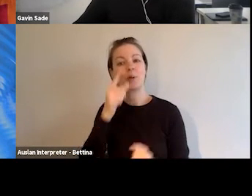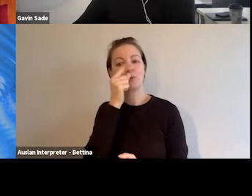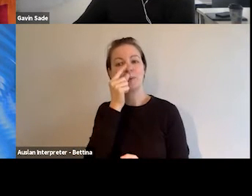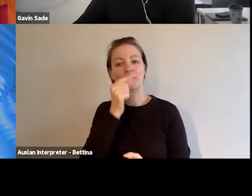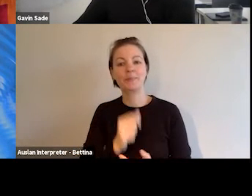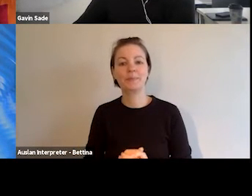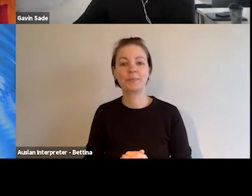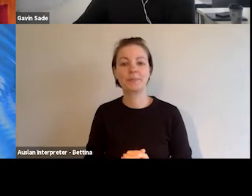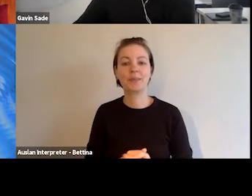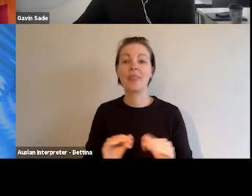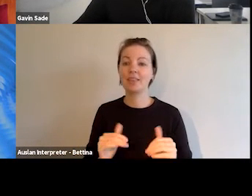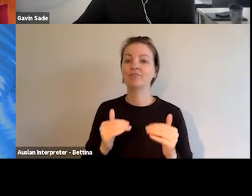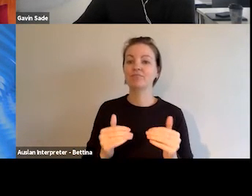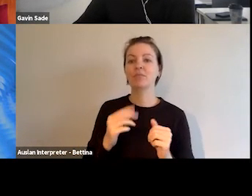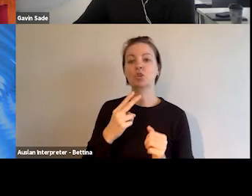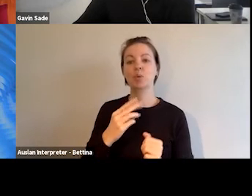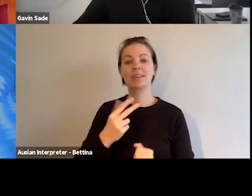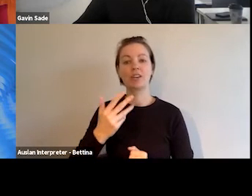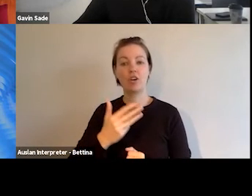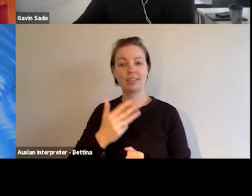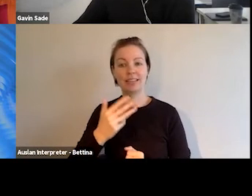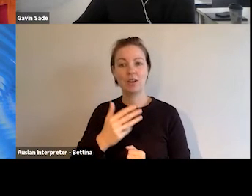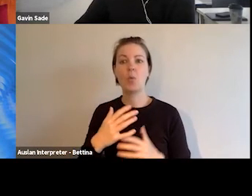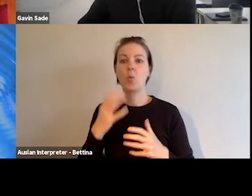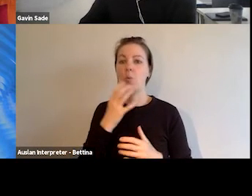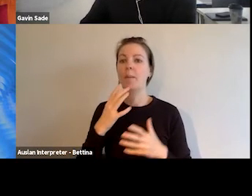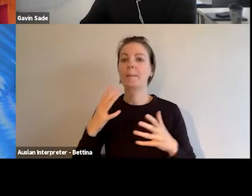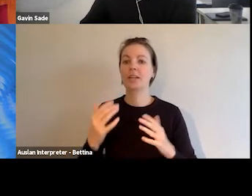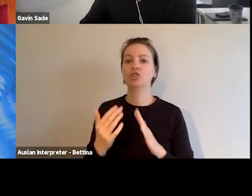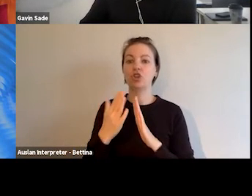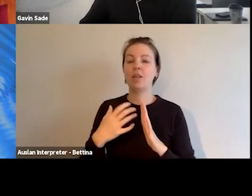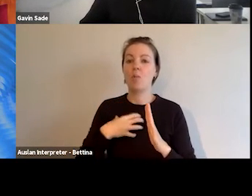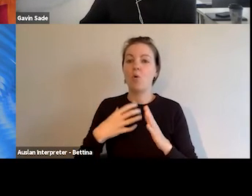Which brings us to 2019 and the big challenge was scaling this up even further.